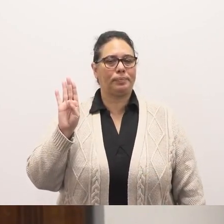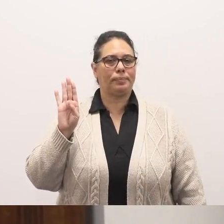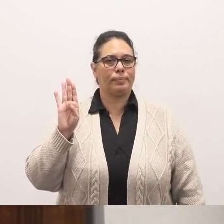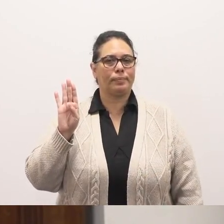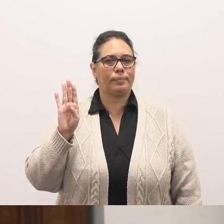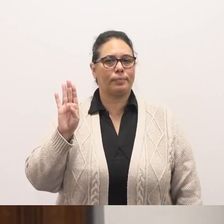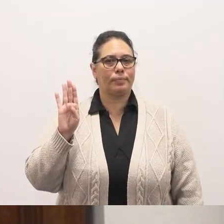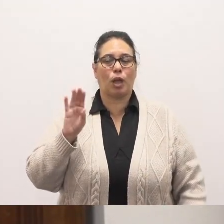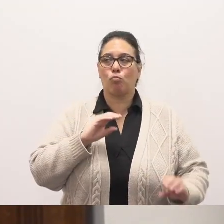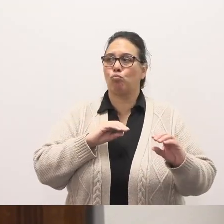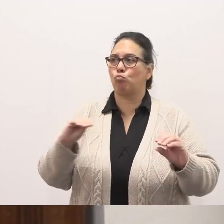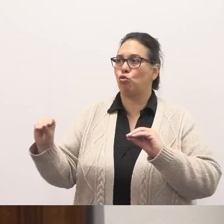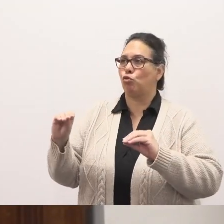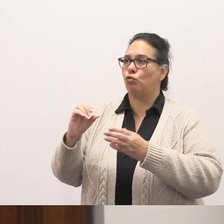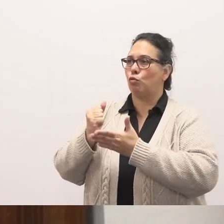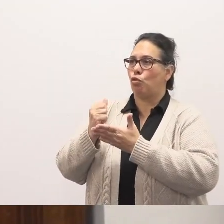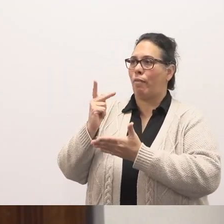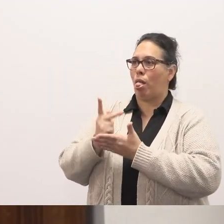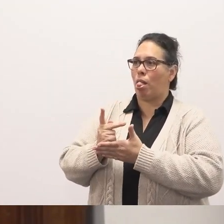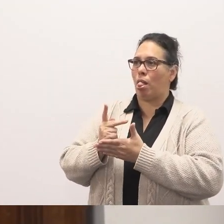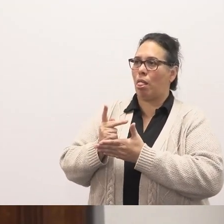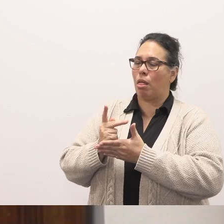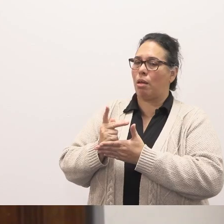Move approval. - Second.